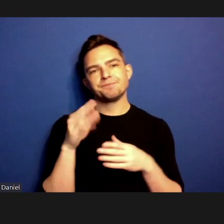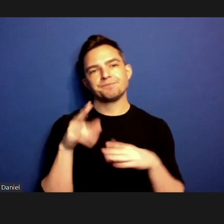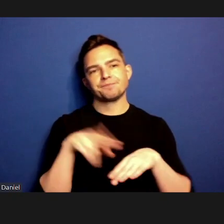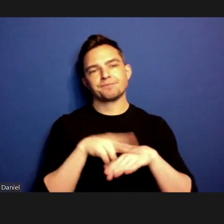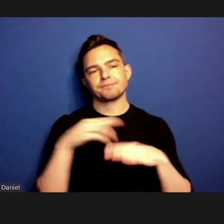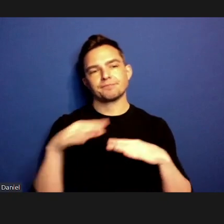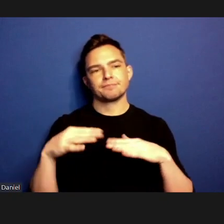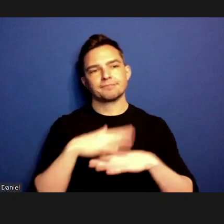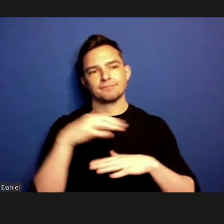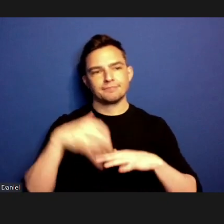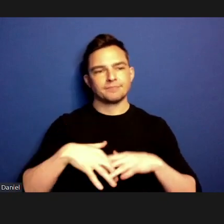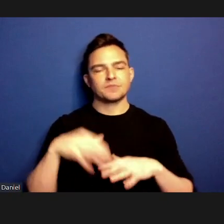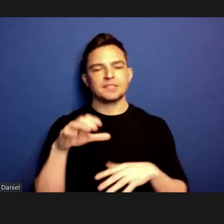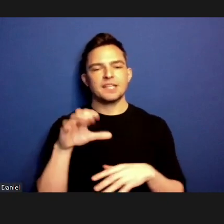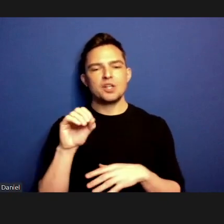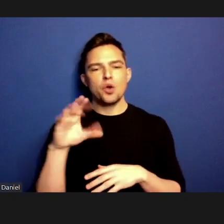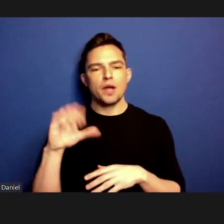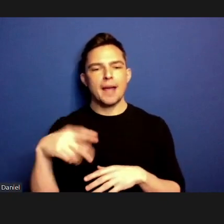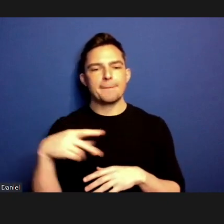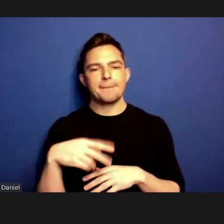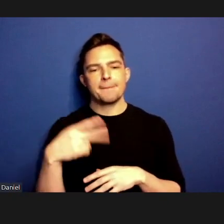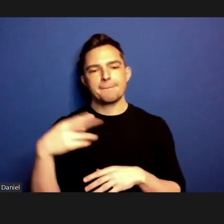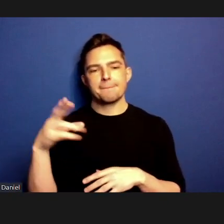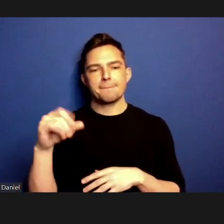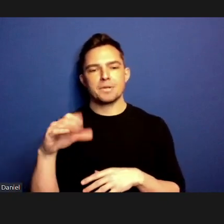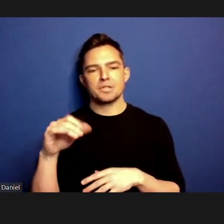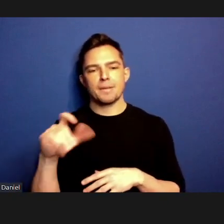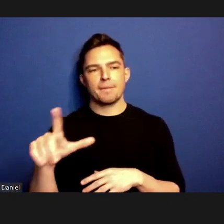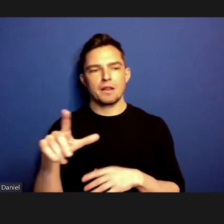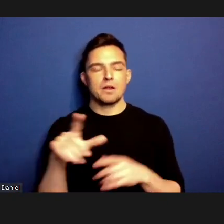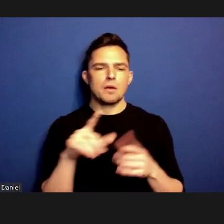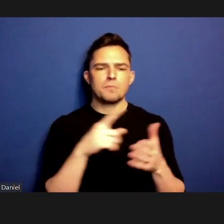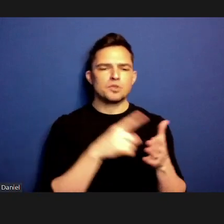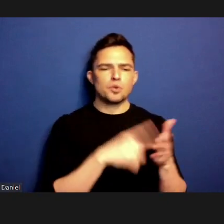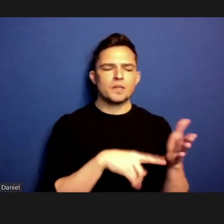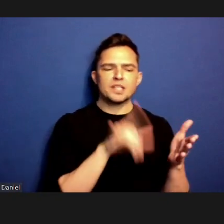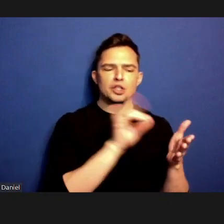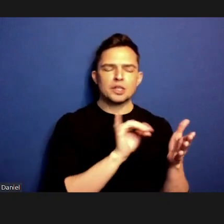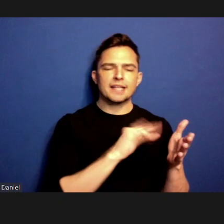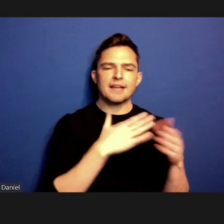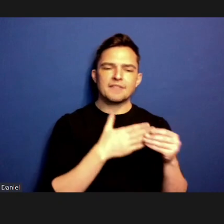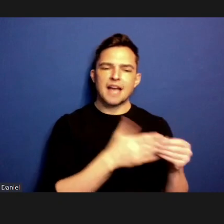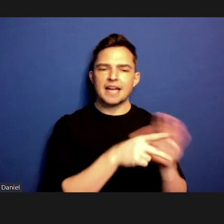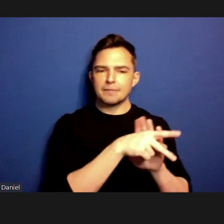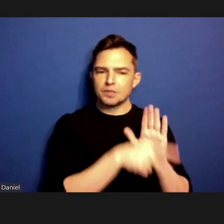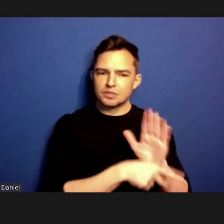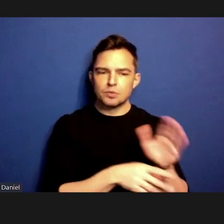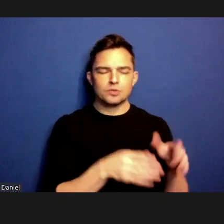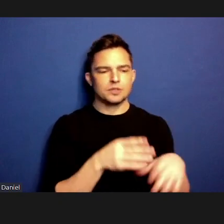hat principle, what would it look like to have a guidelines and some guiding principles